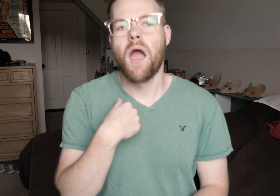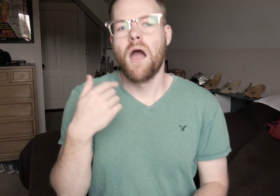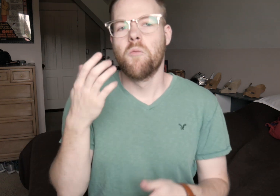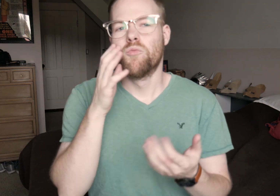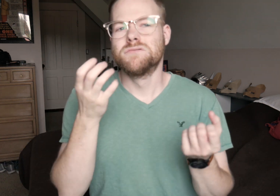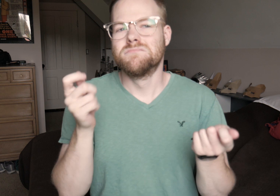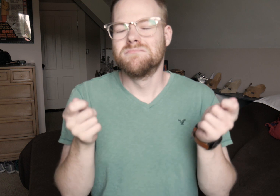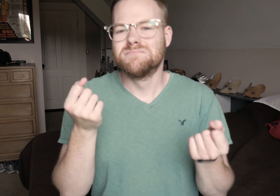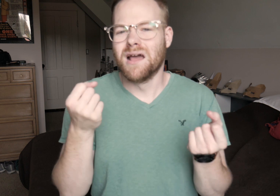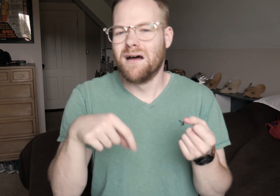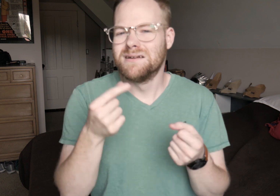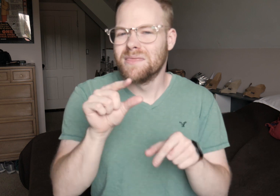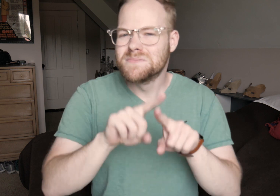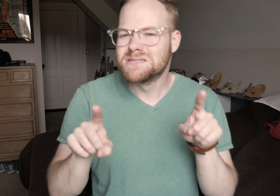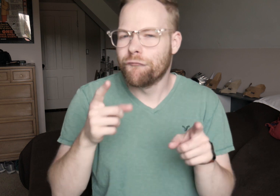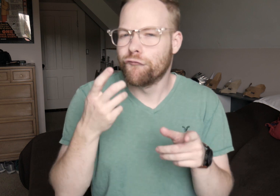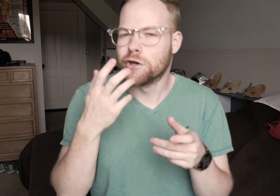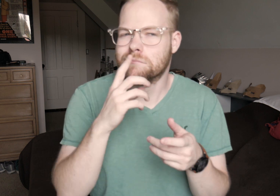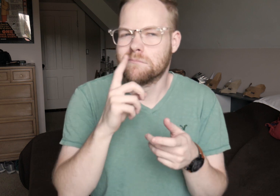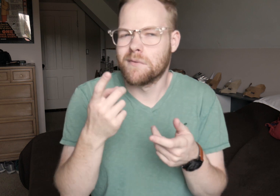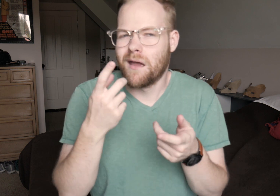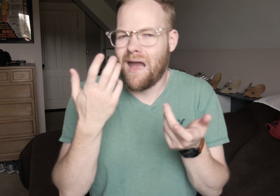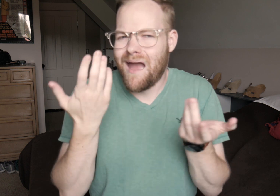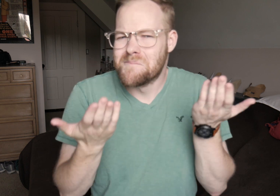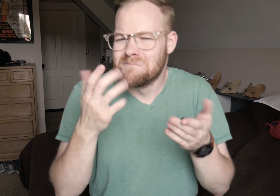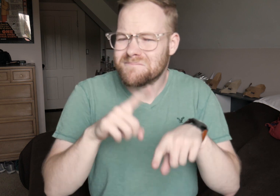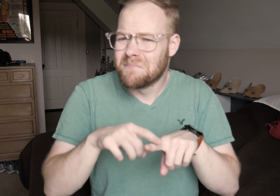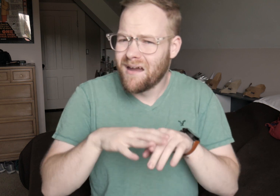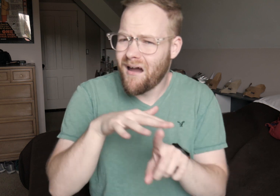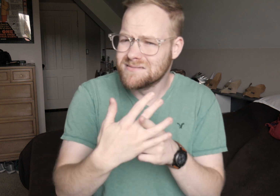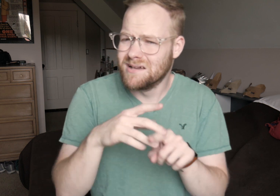I would sign this a little bit different, it might depend on context,